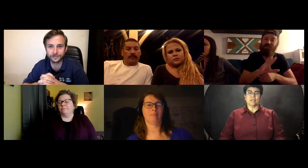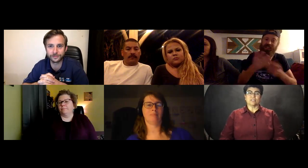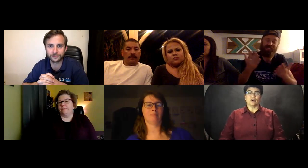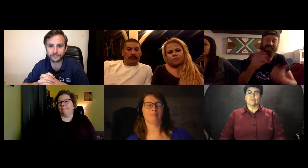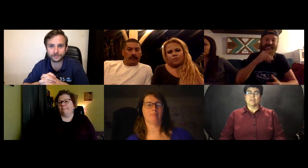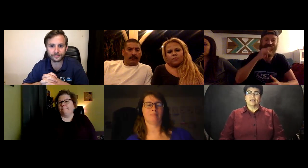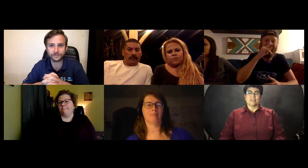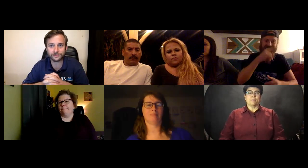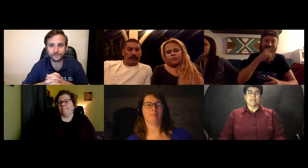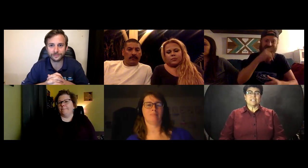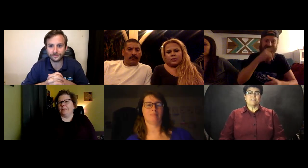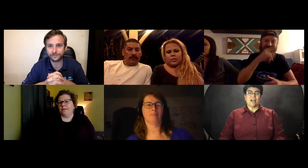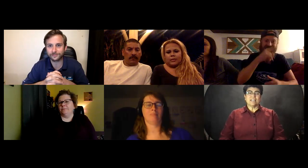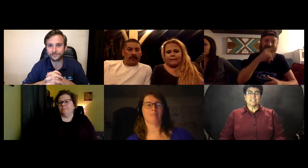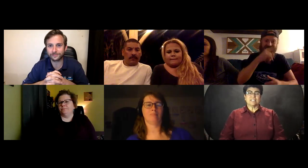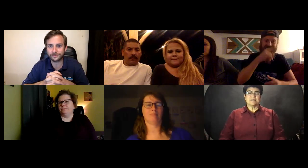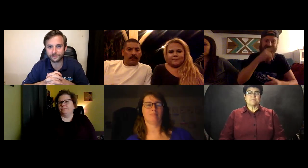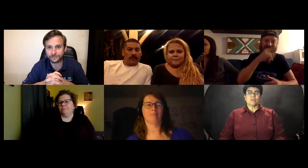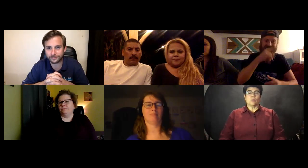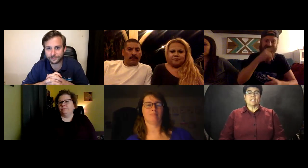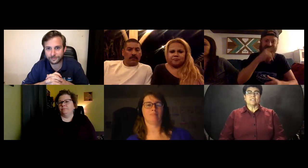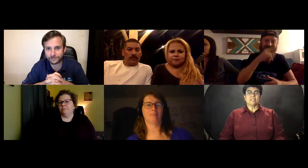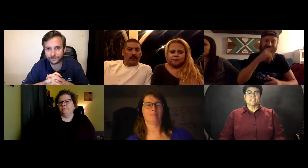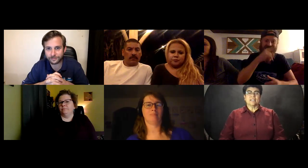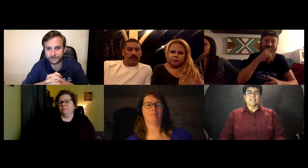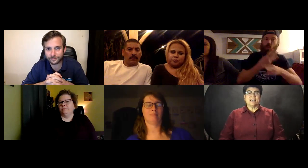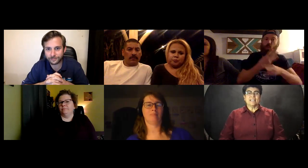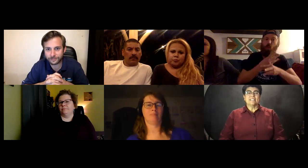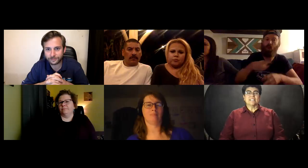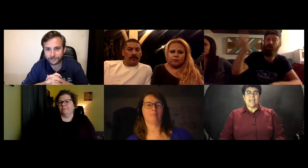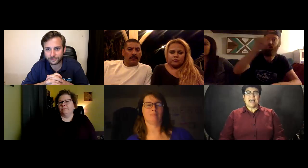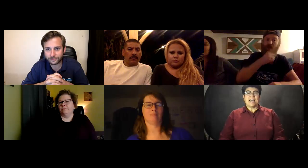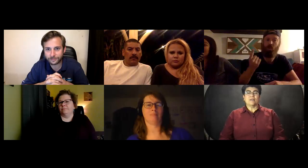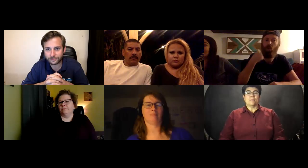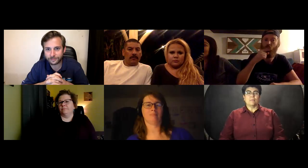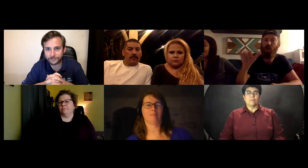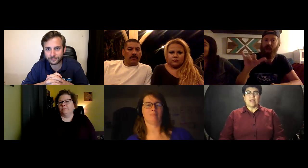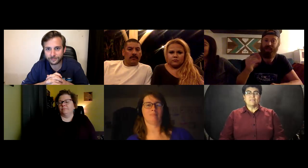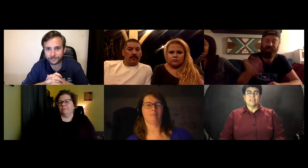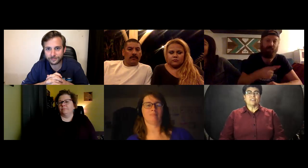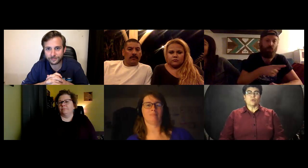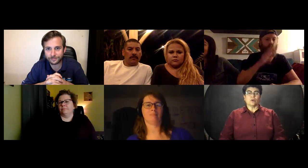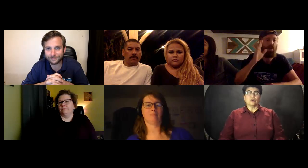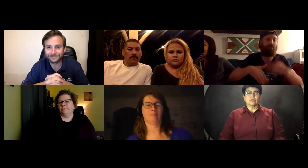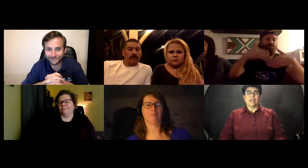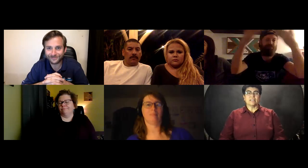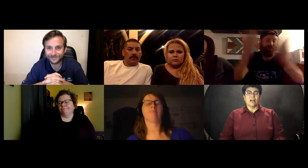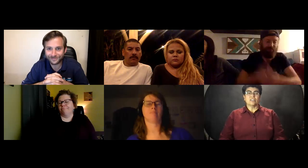so the best advice was kids